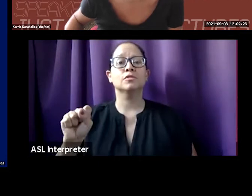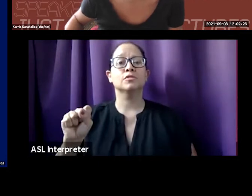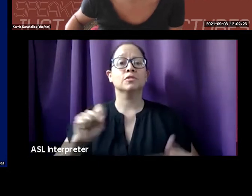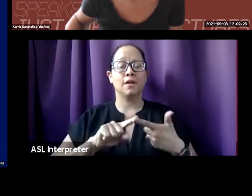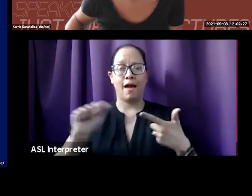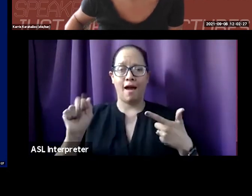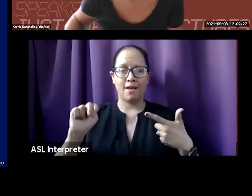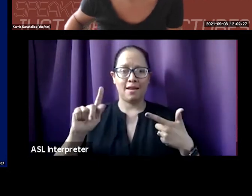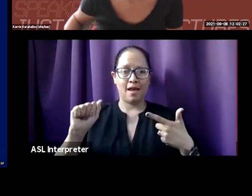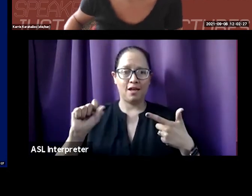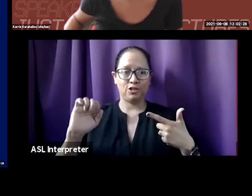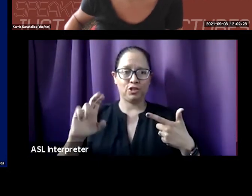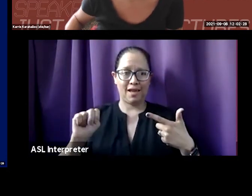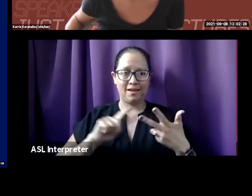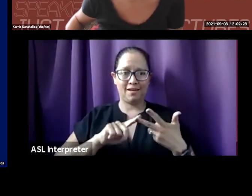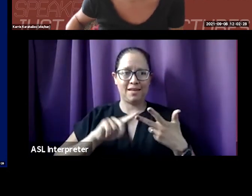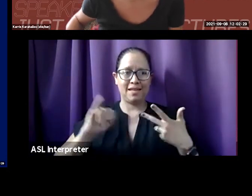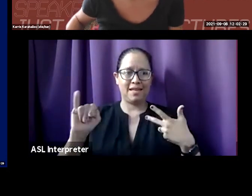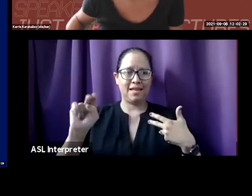We will be your host for today's event.